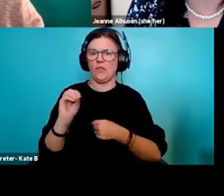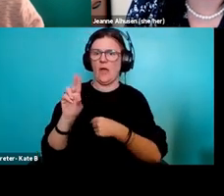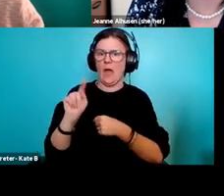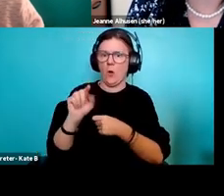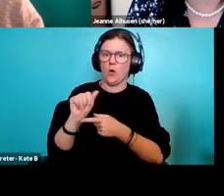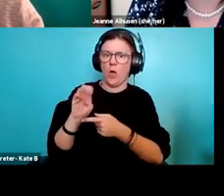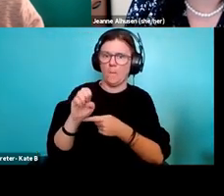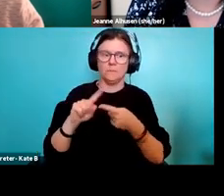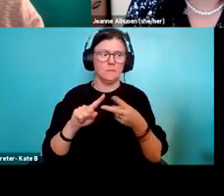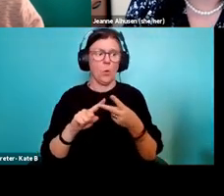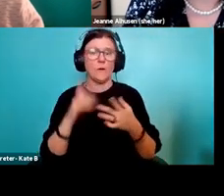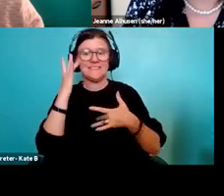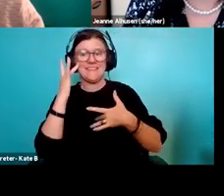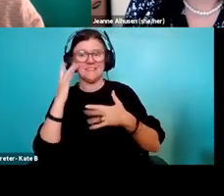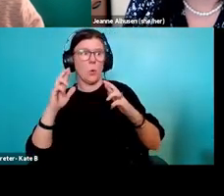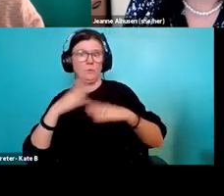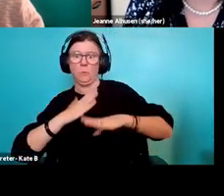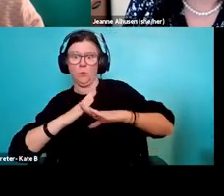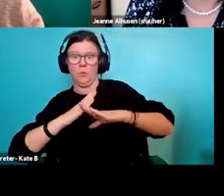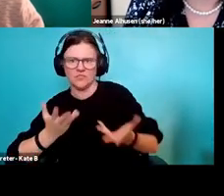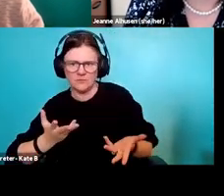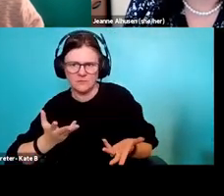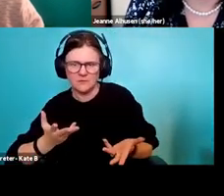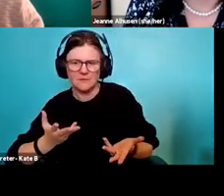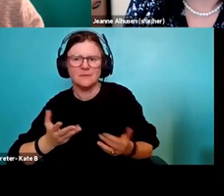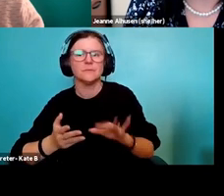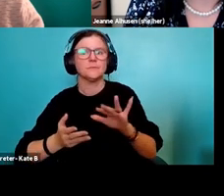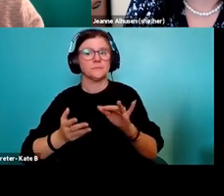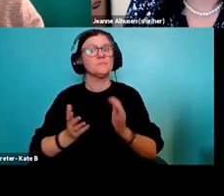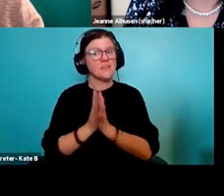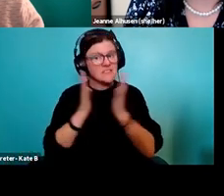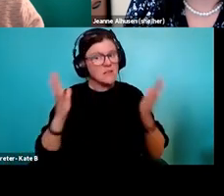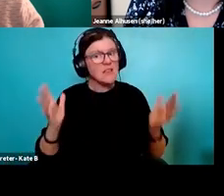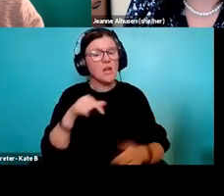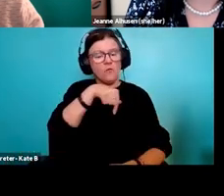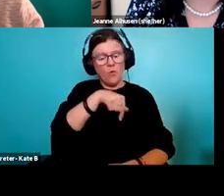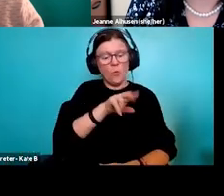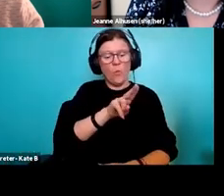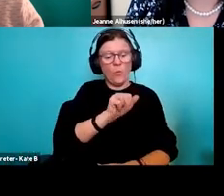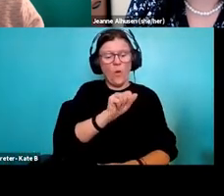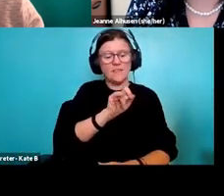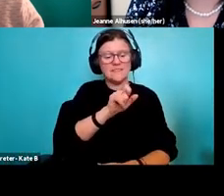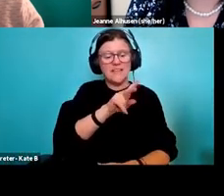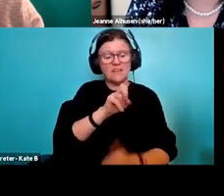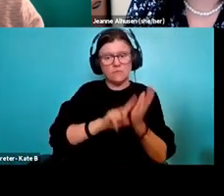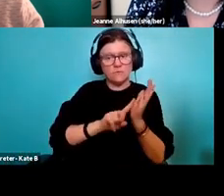to be prevented. There has been a fair amount of qualitative research from the perspectives of healthcare